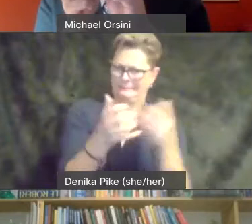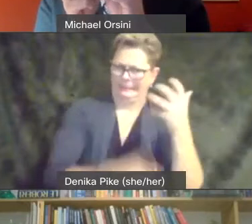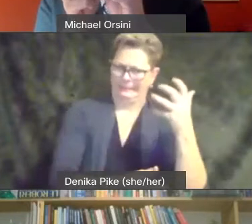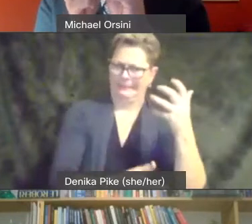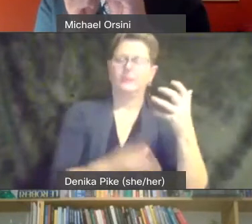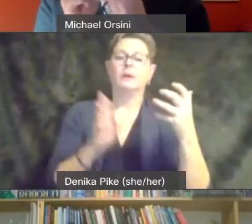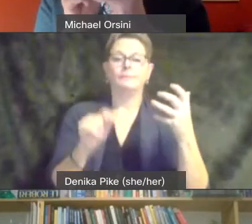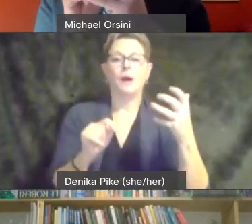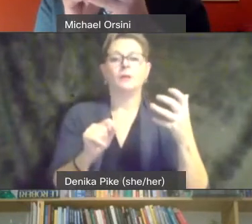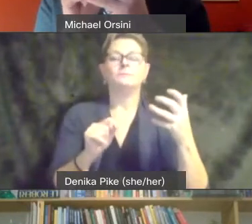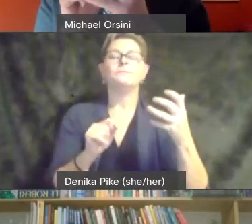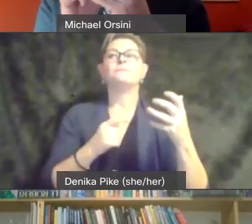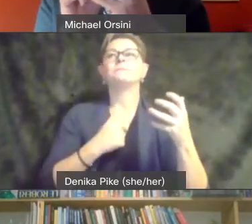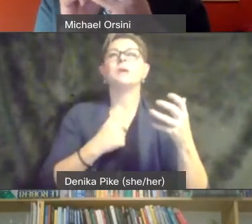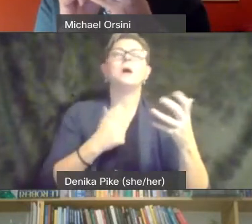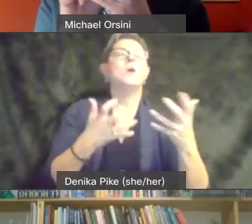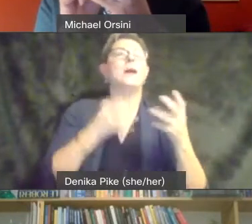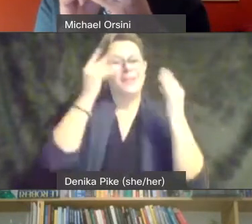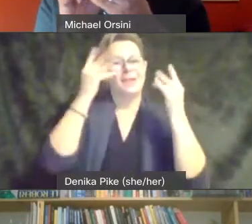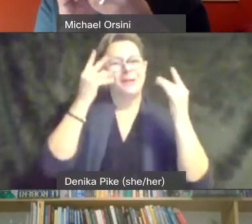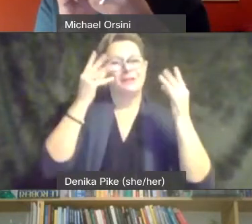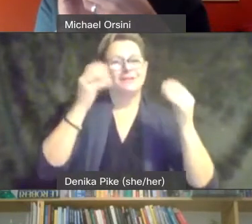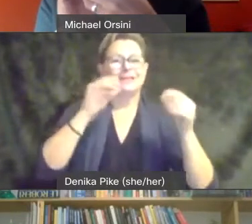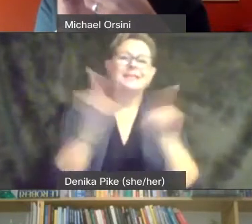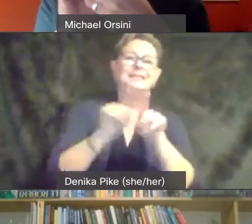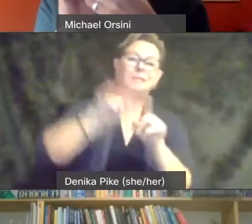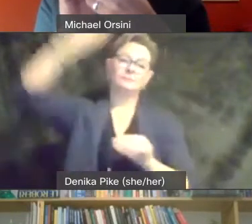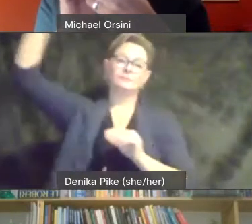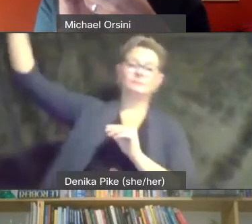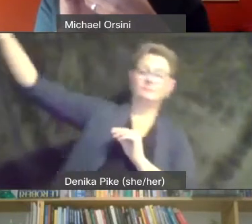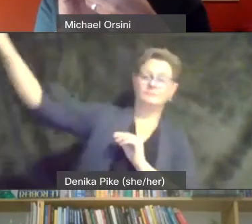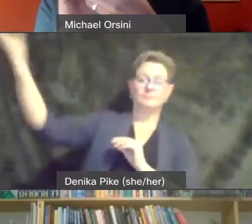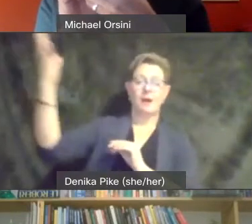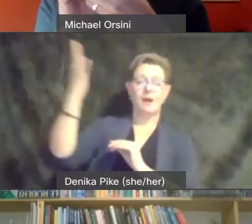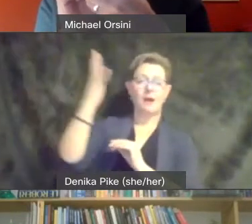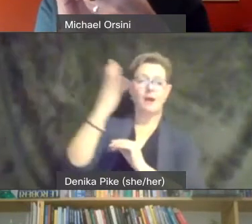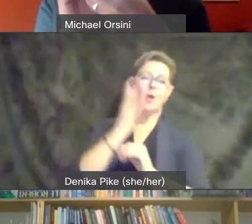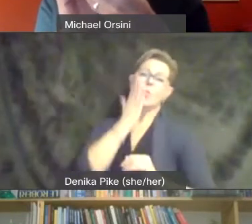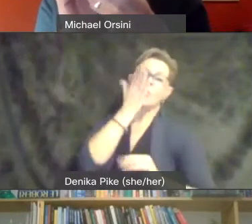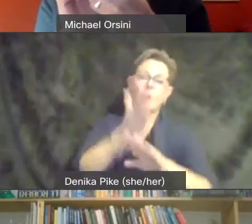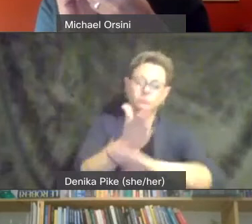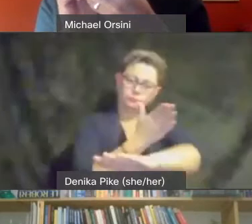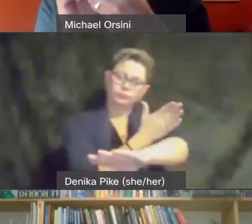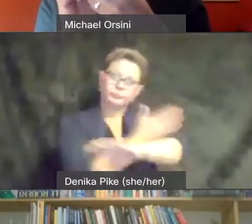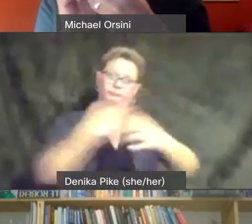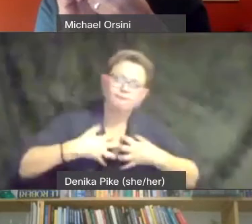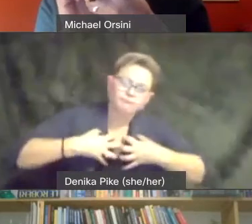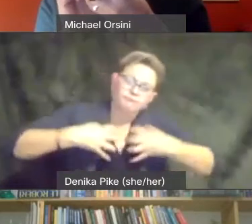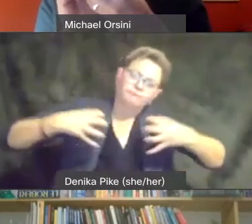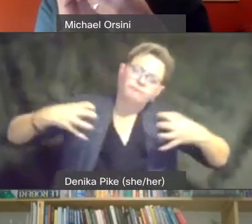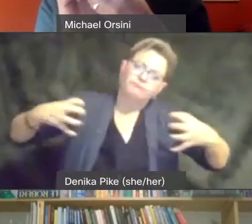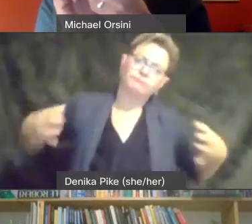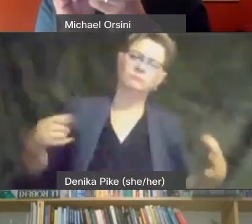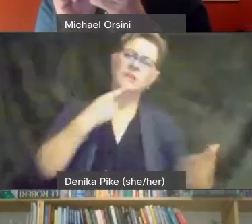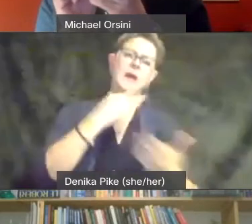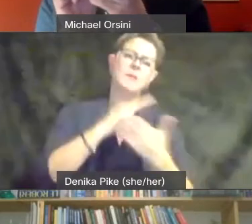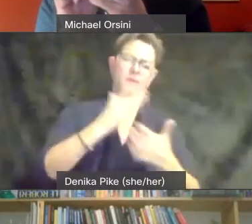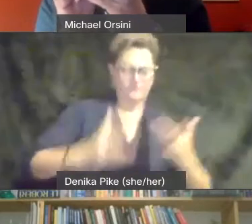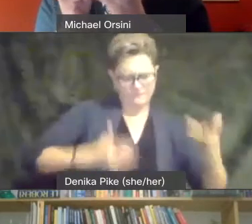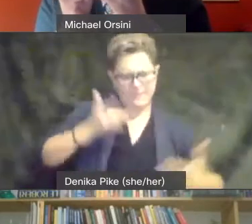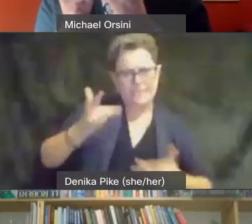A, Ray of sunshine will call it later on, is that we will get better about talking about our feelings and emotions and that. We will actually.